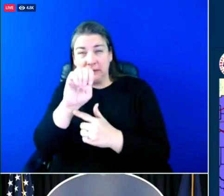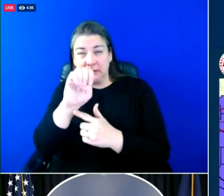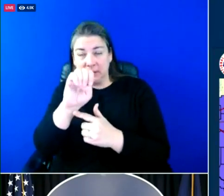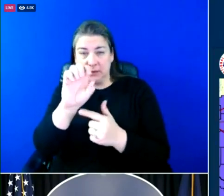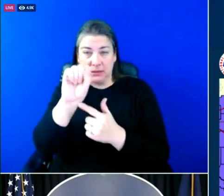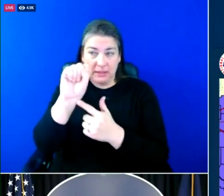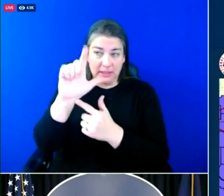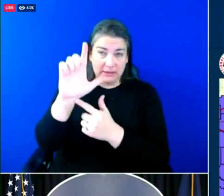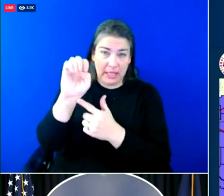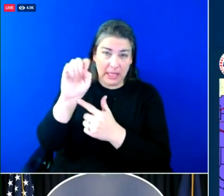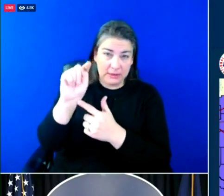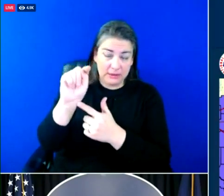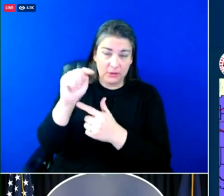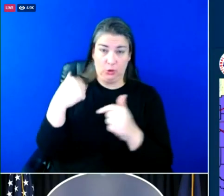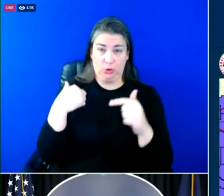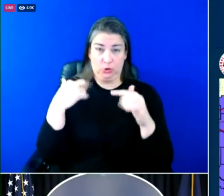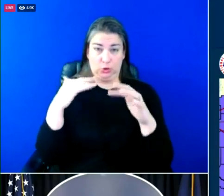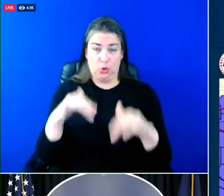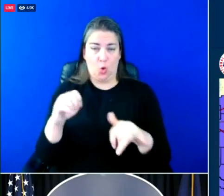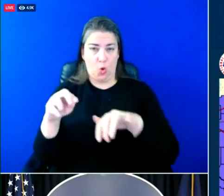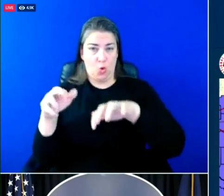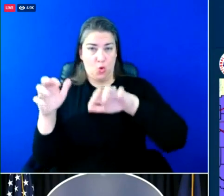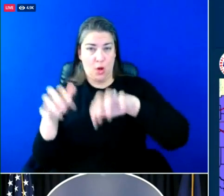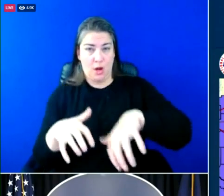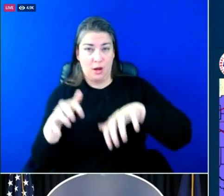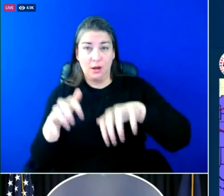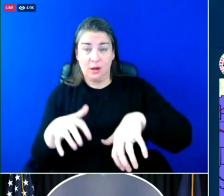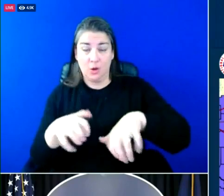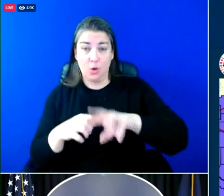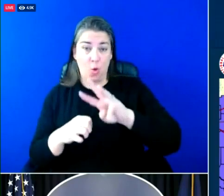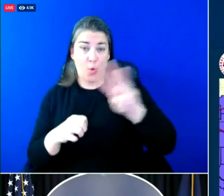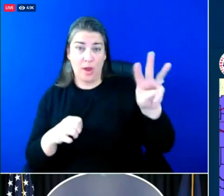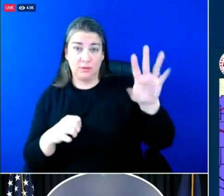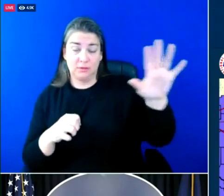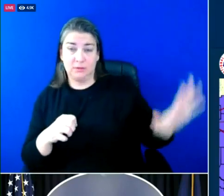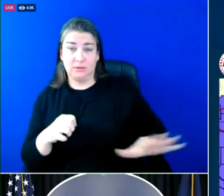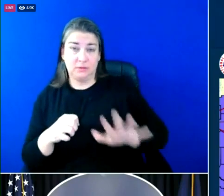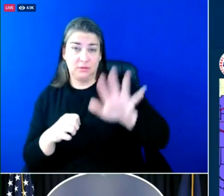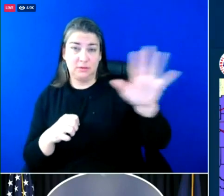rain in the western part of our state. The front came in a little bit late, so